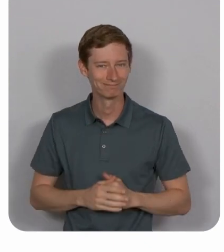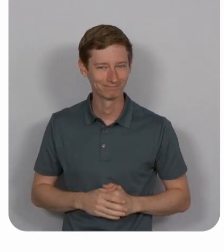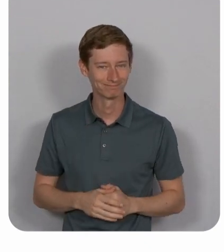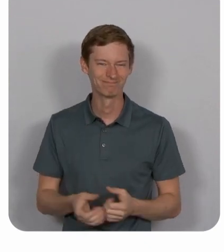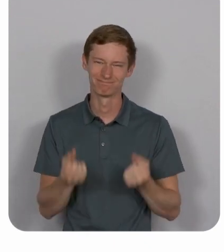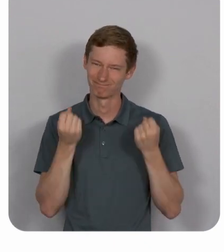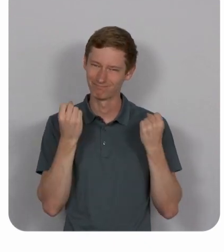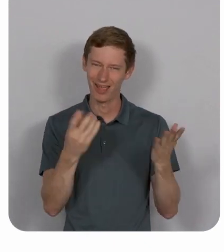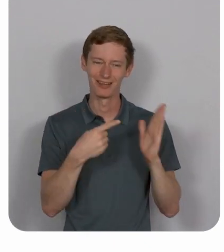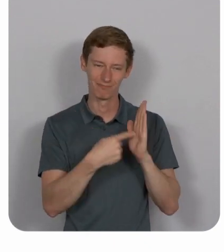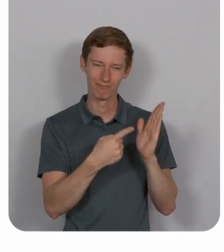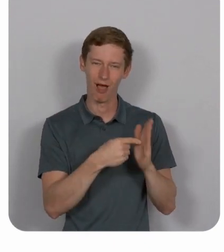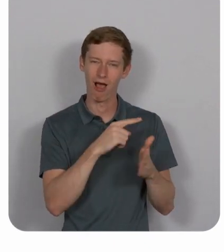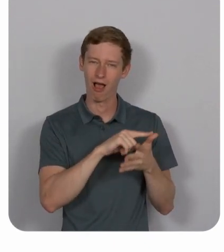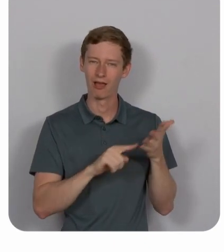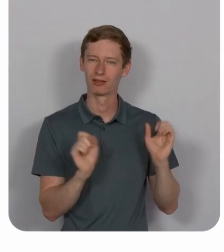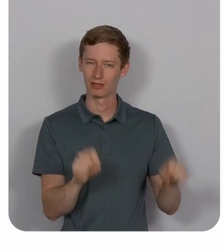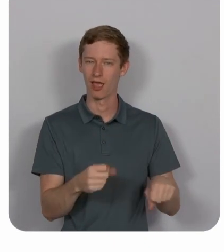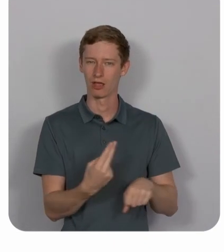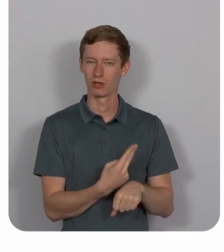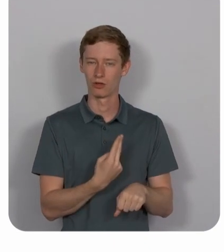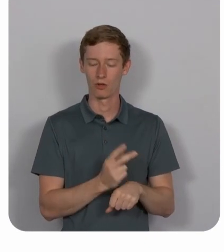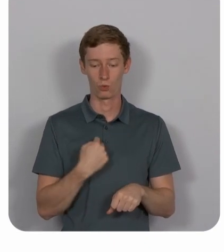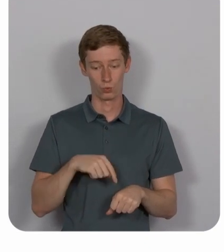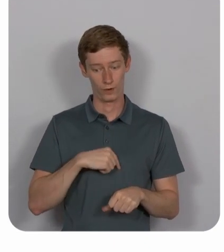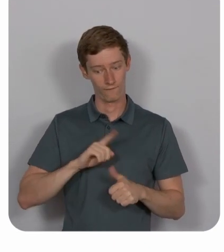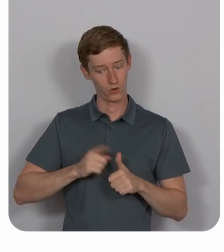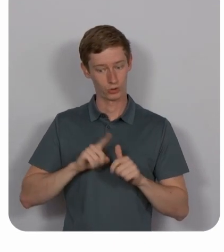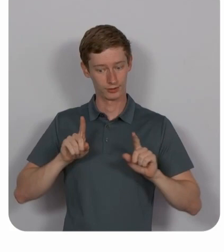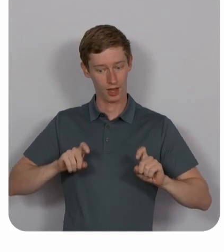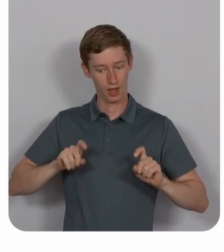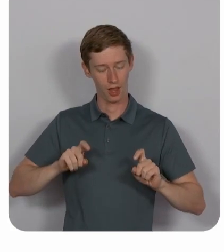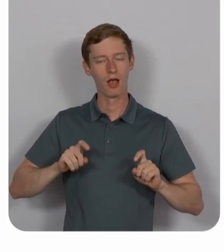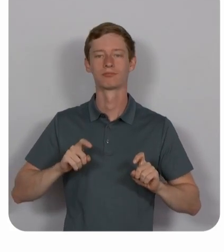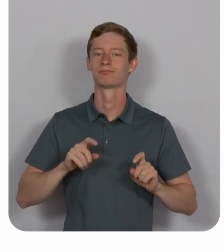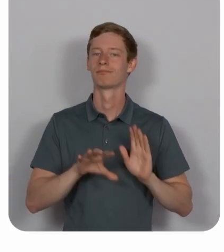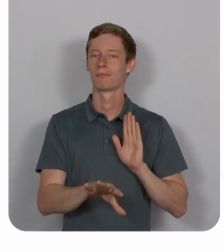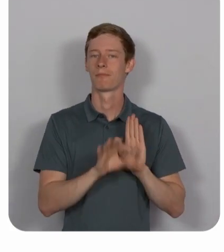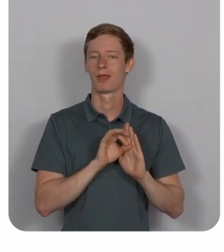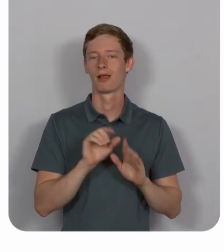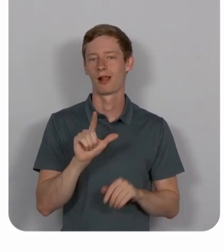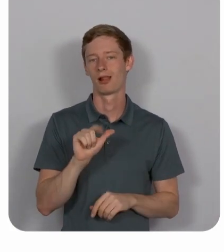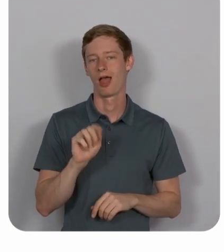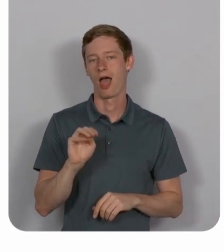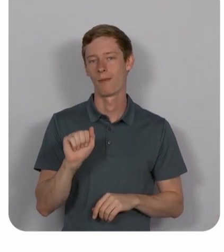While there are many models available for fine-tuning, after our initial test, we felt the best about the Llama V2 model.